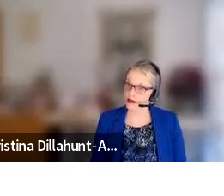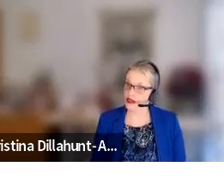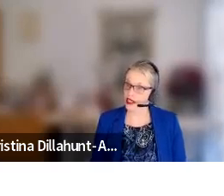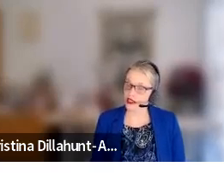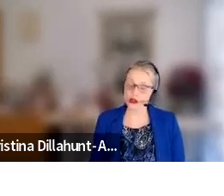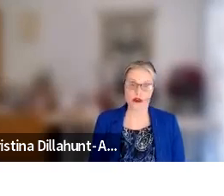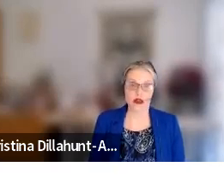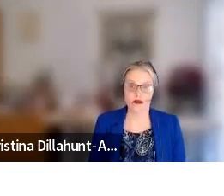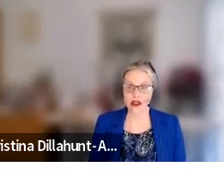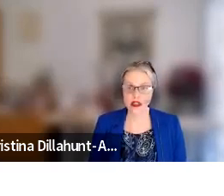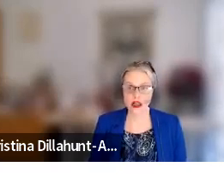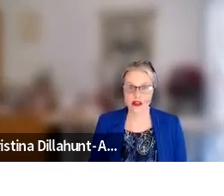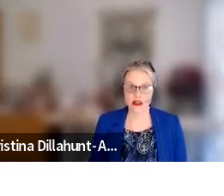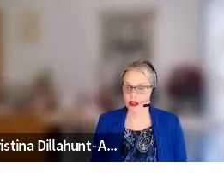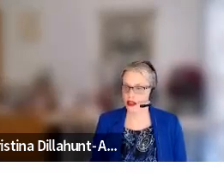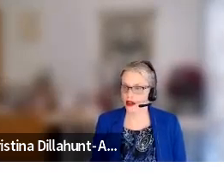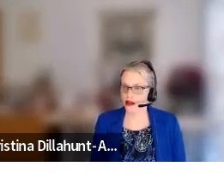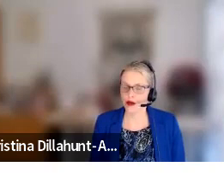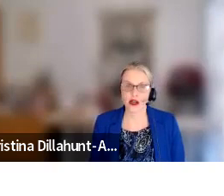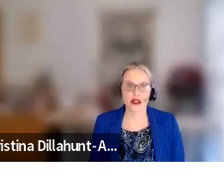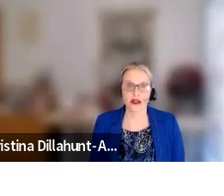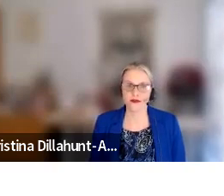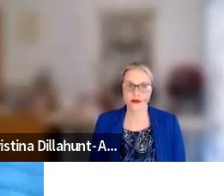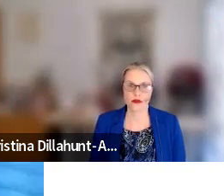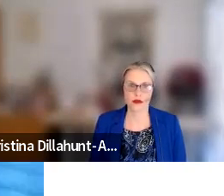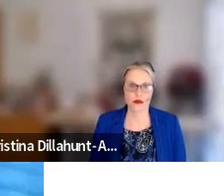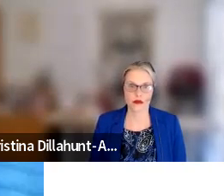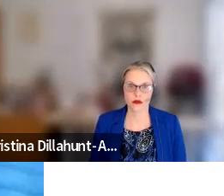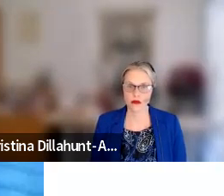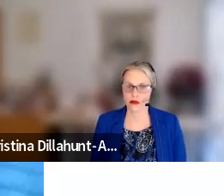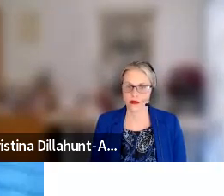So, maybe, Tammy you can write that down and elaborate on that.